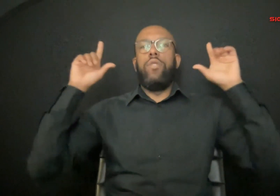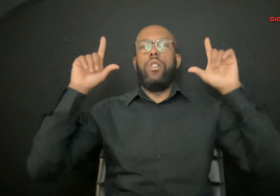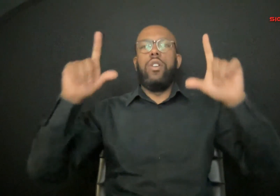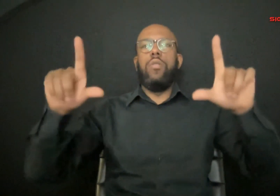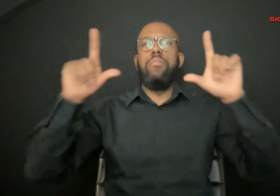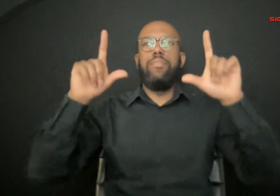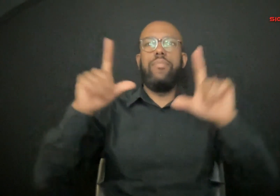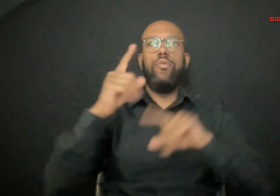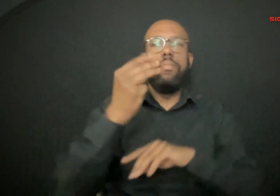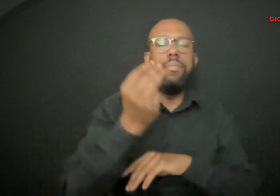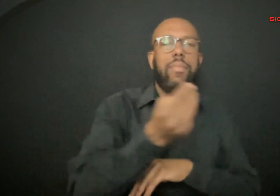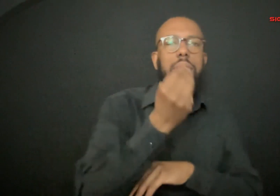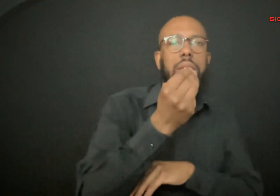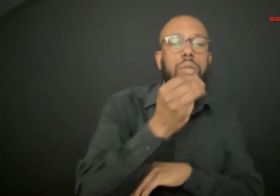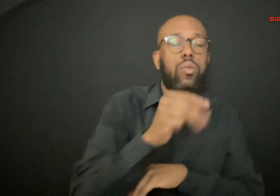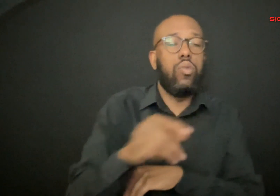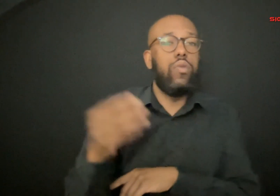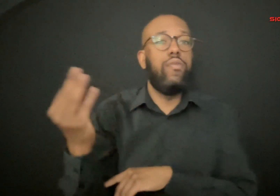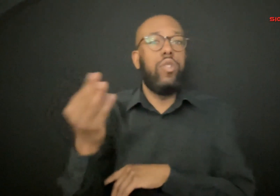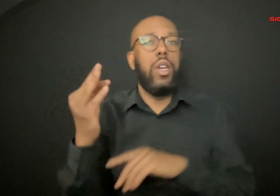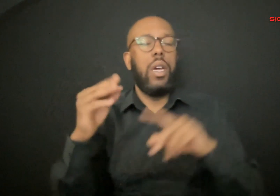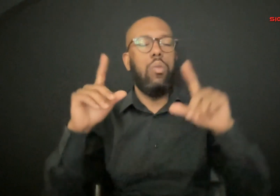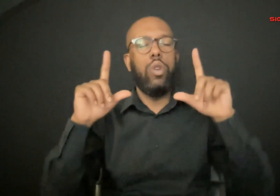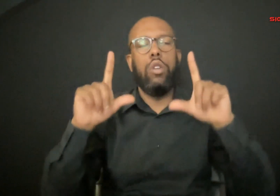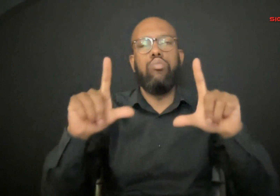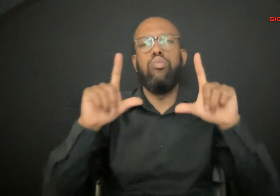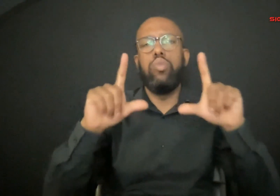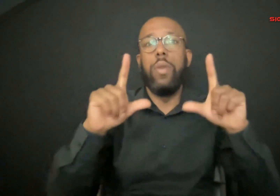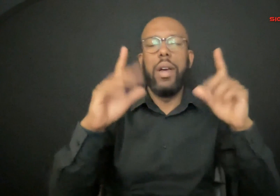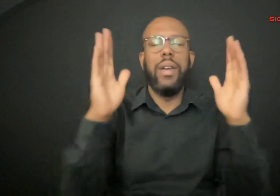and that's it for today Sign1News will be broadcasting updates Monday through Friday